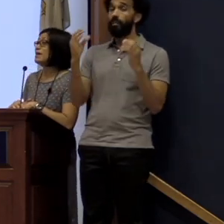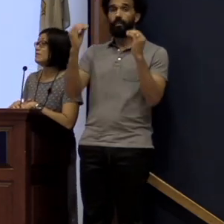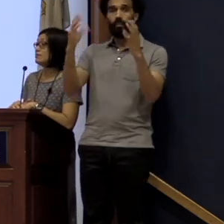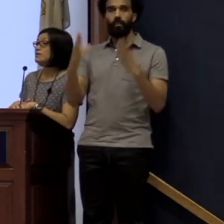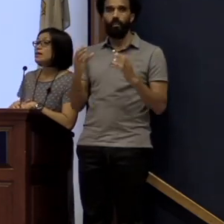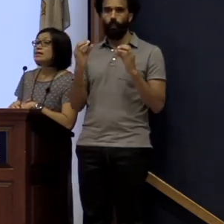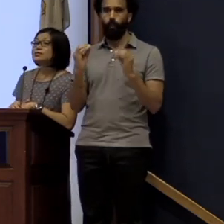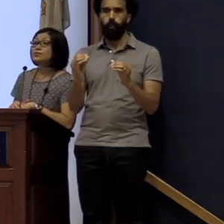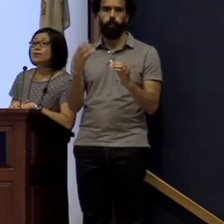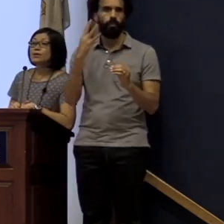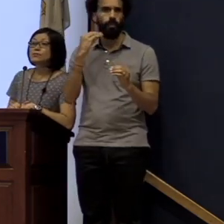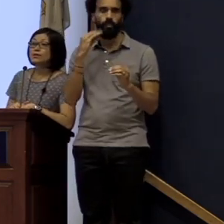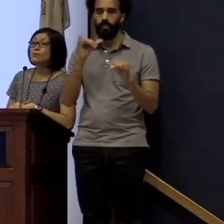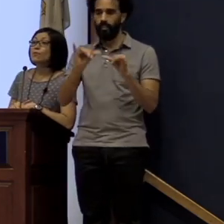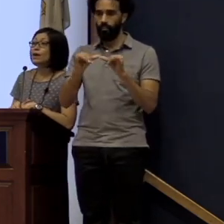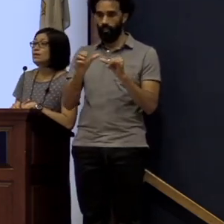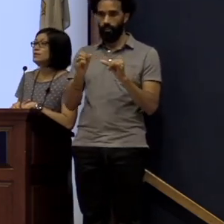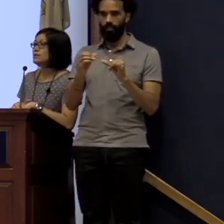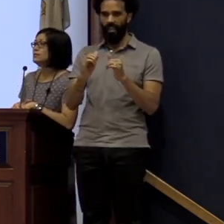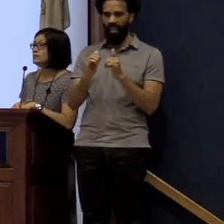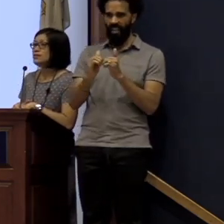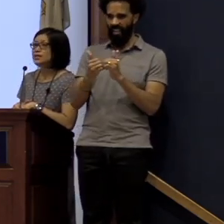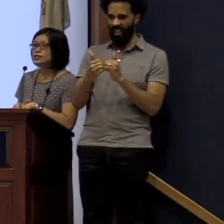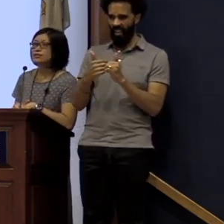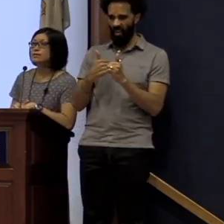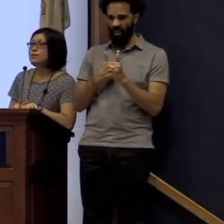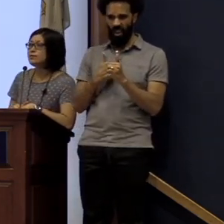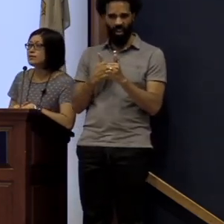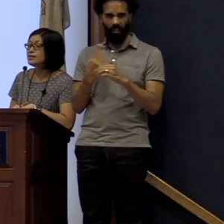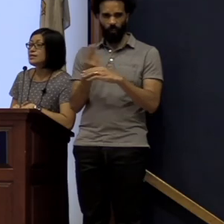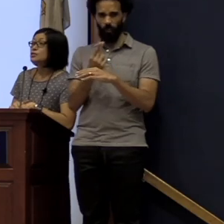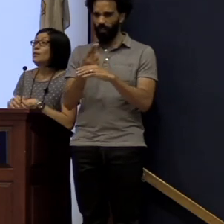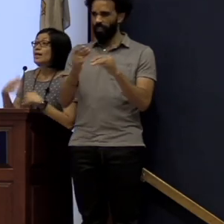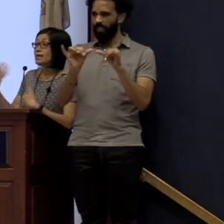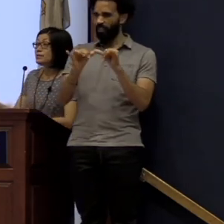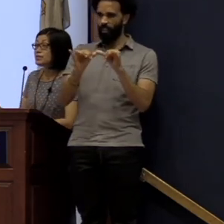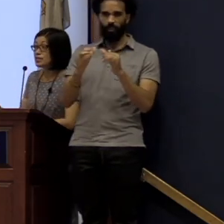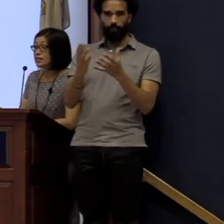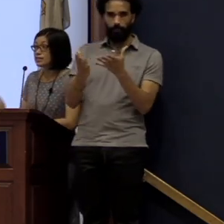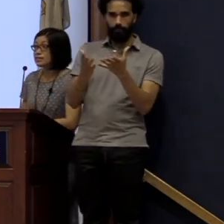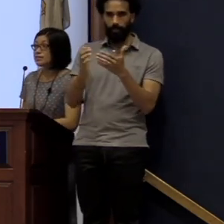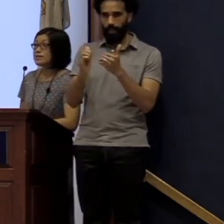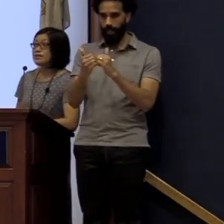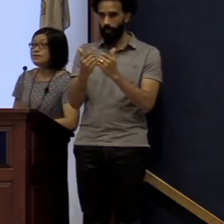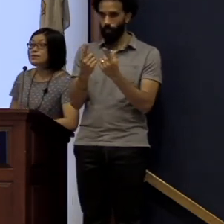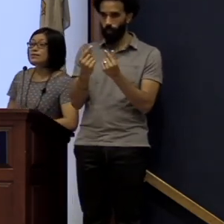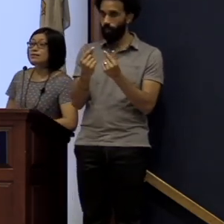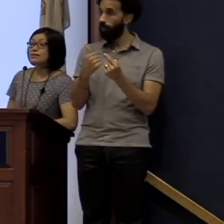And so they are wondering what are we gonna do with the engineering component? So while I appreciate the sentiment and agree that there is